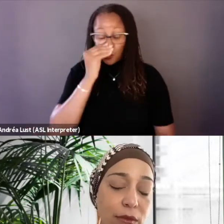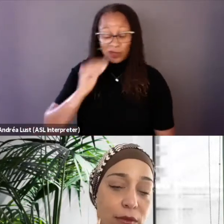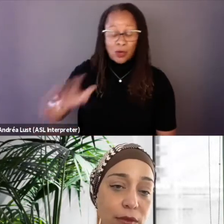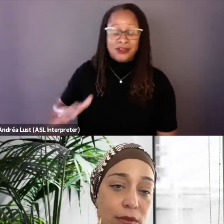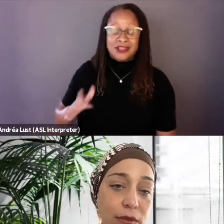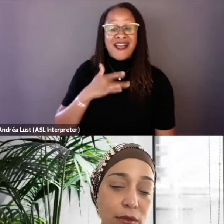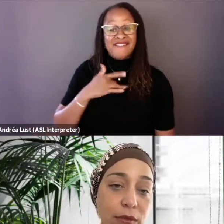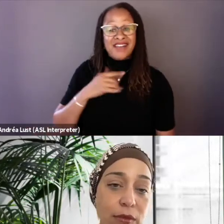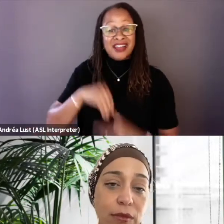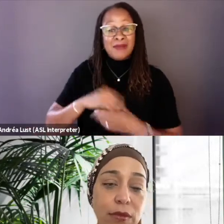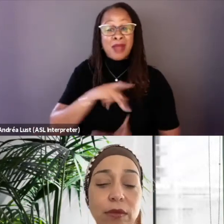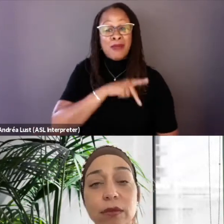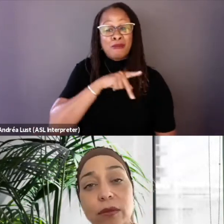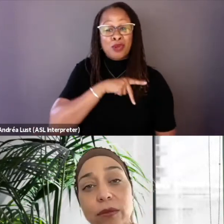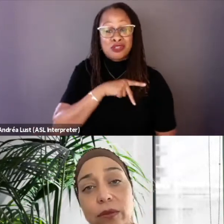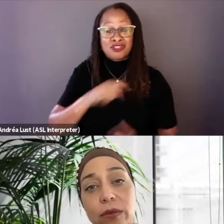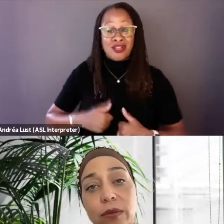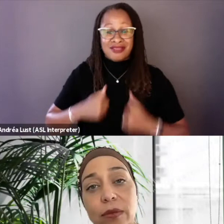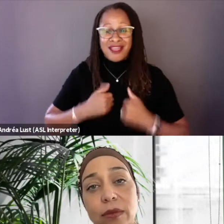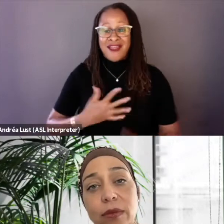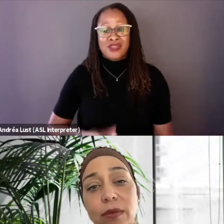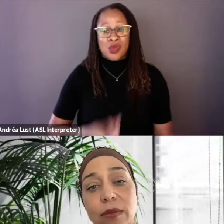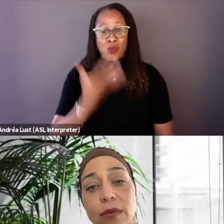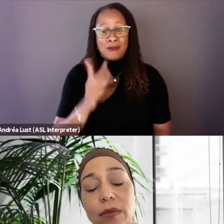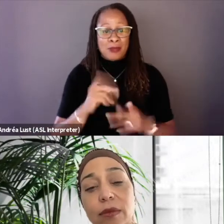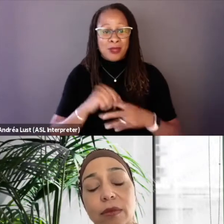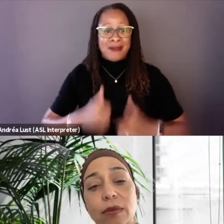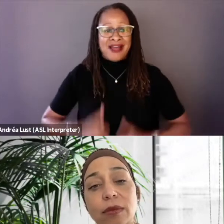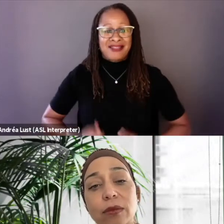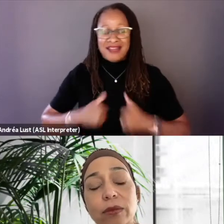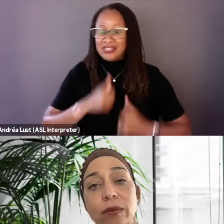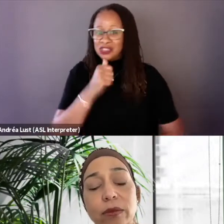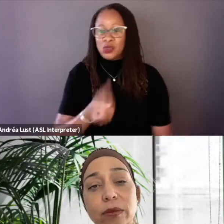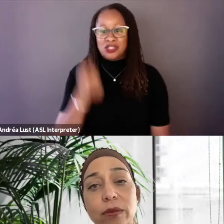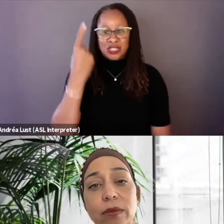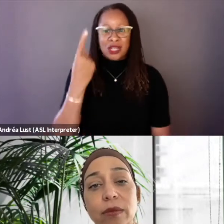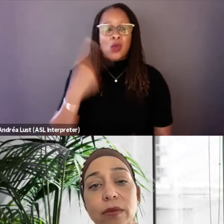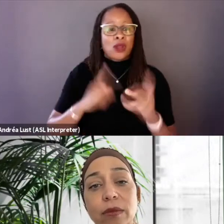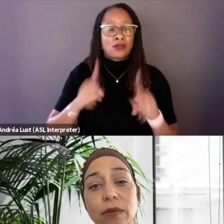that white people in my life don't understand sometimes the stuff I'm going through, unless I sit them down